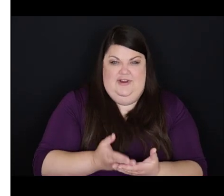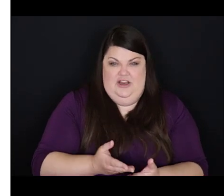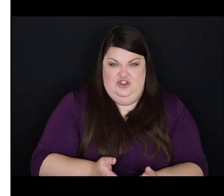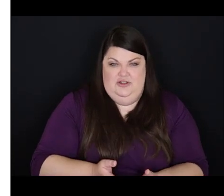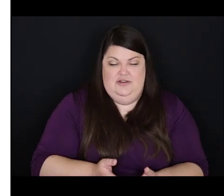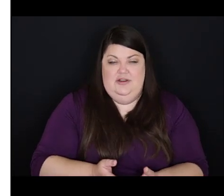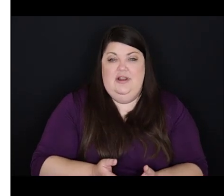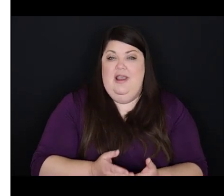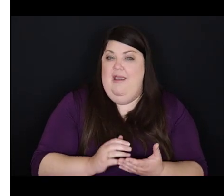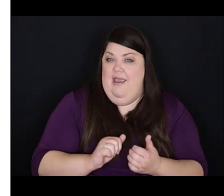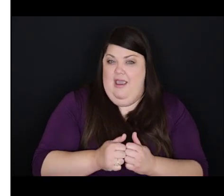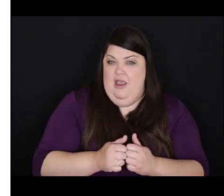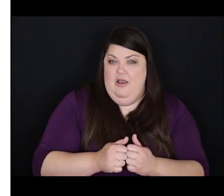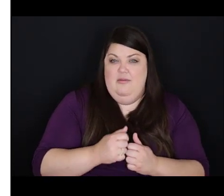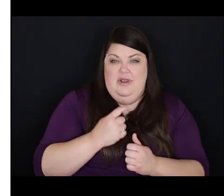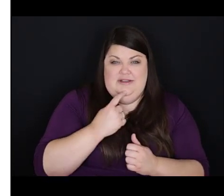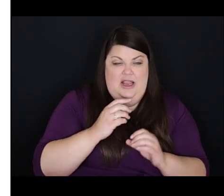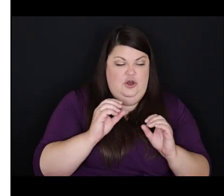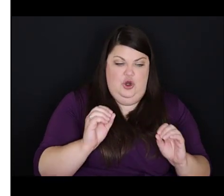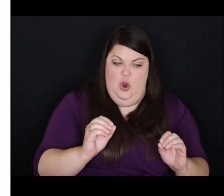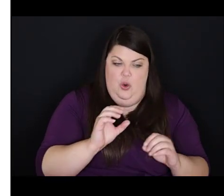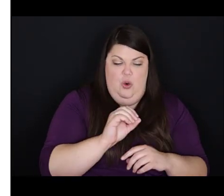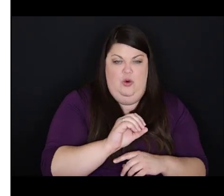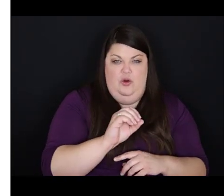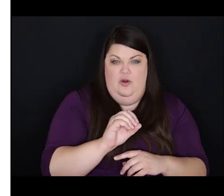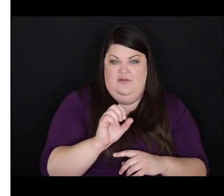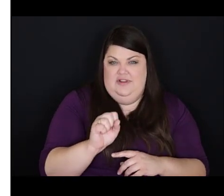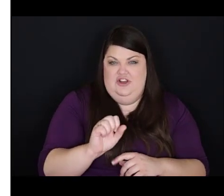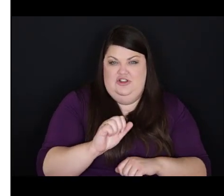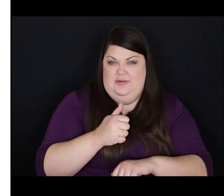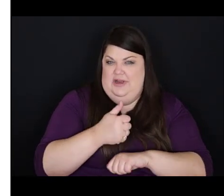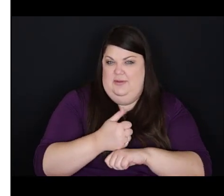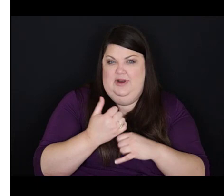by stating no order of selection is being implemented at this time.